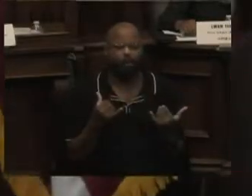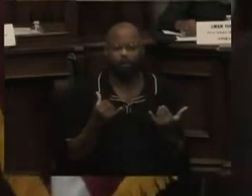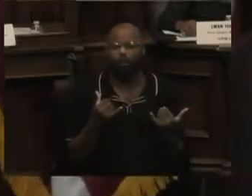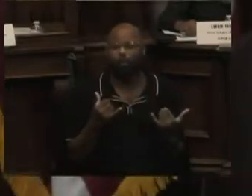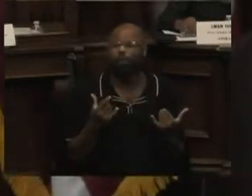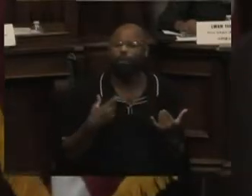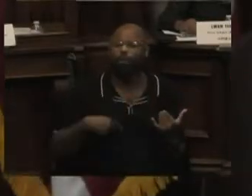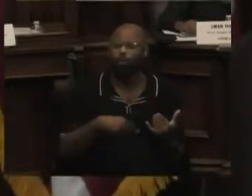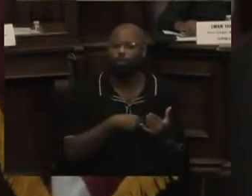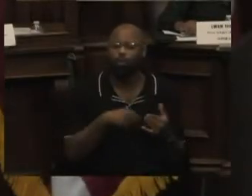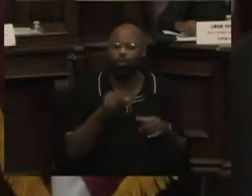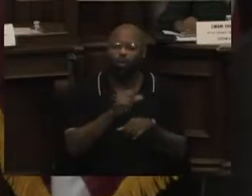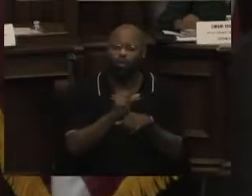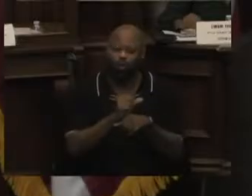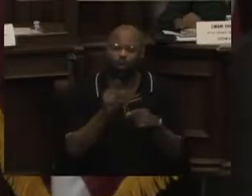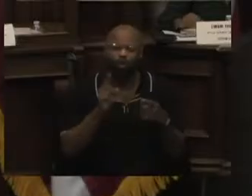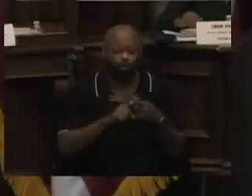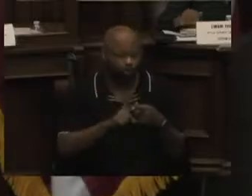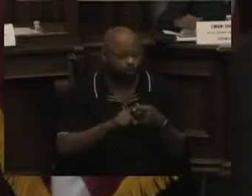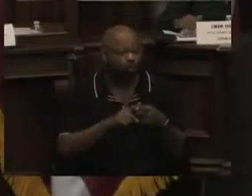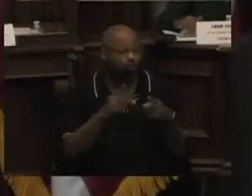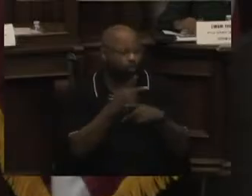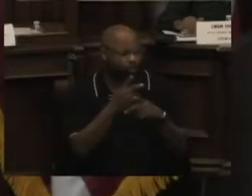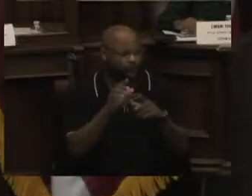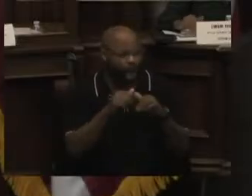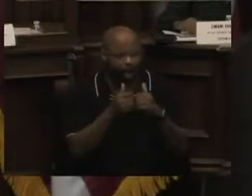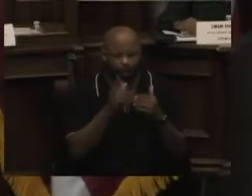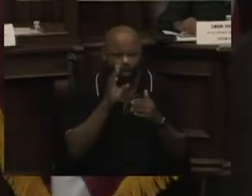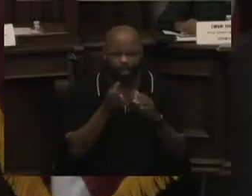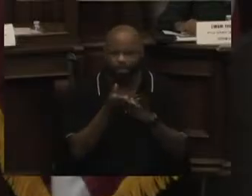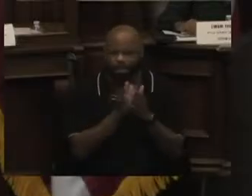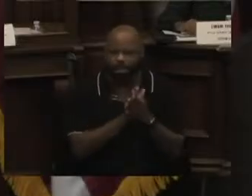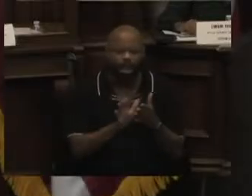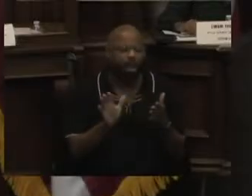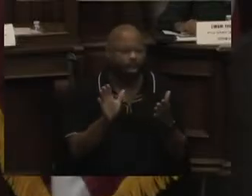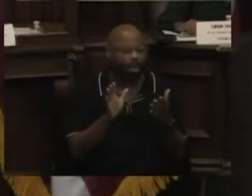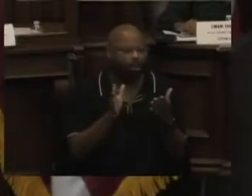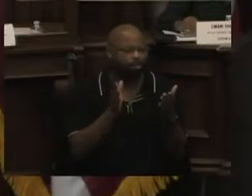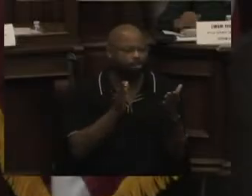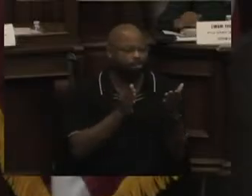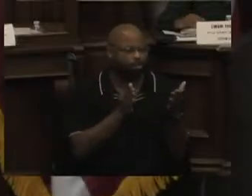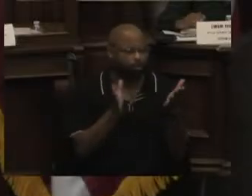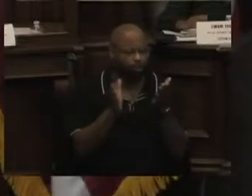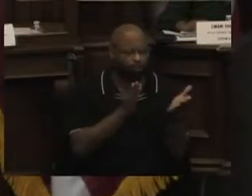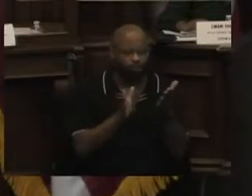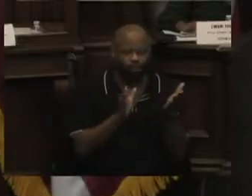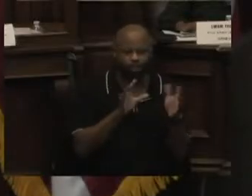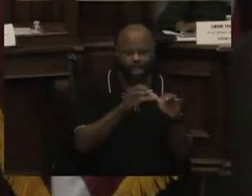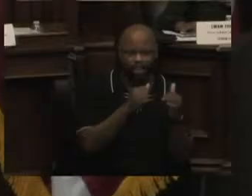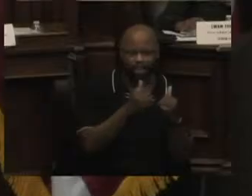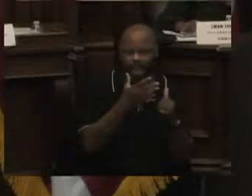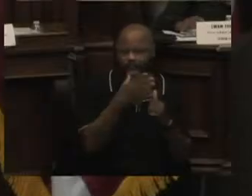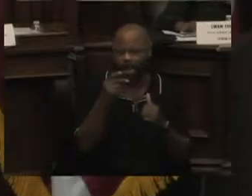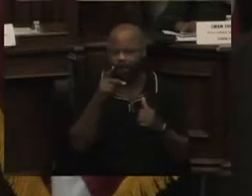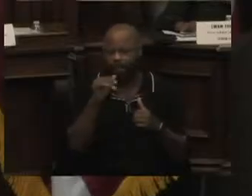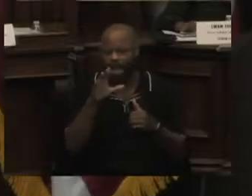Community Engagement Committee at this stage. We are working to evaluate how we can be of